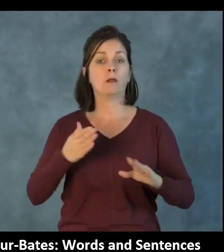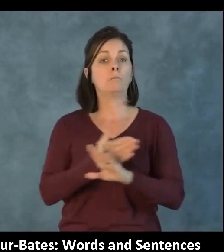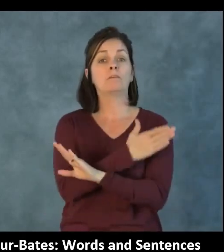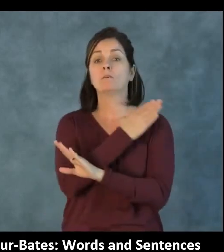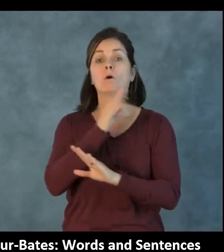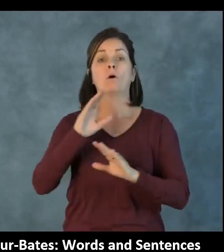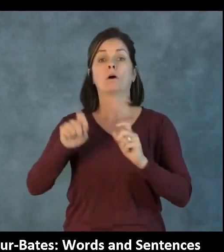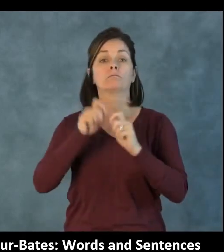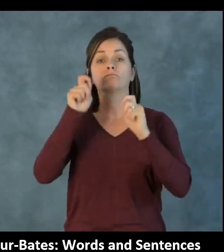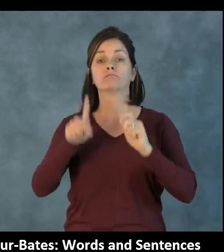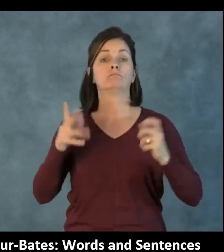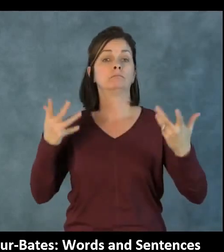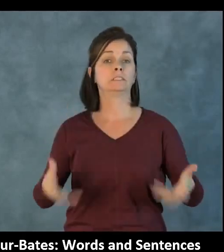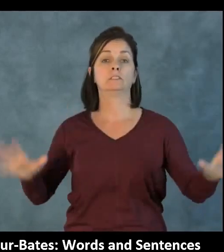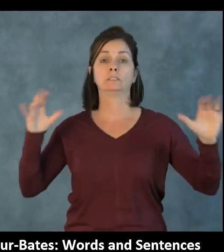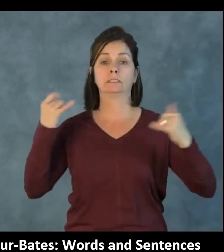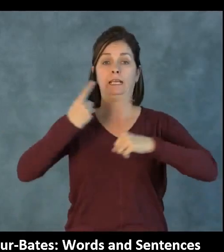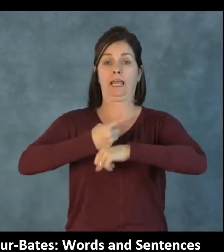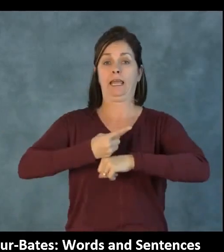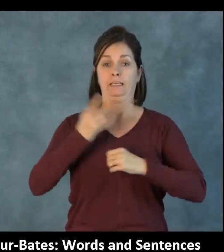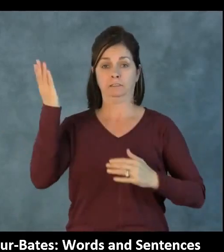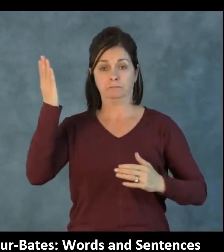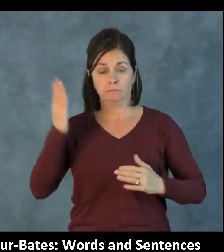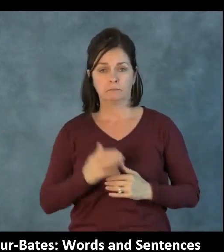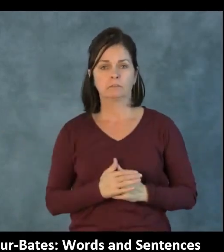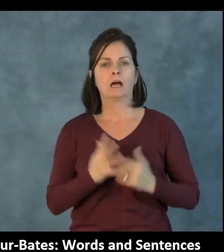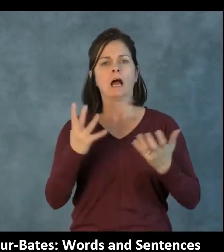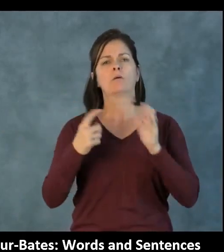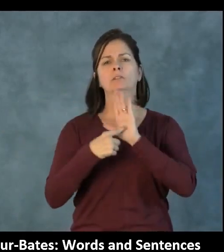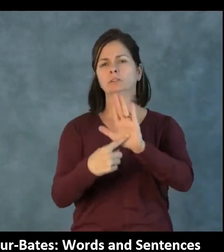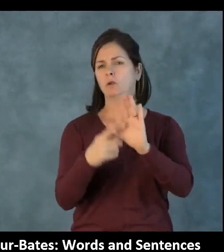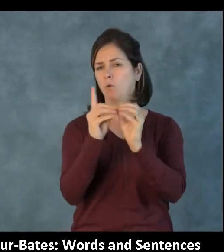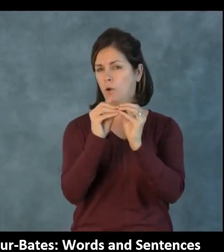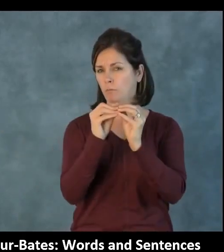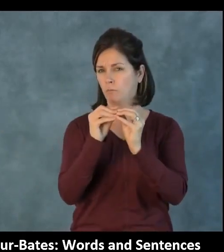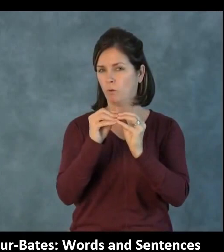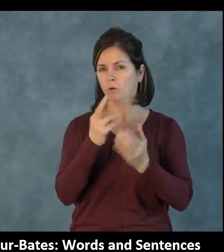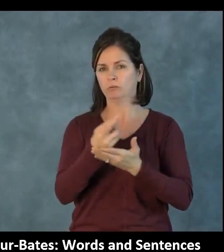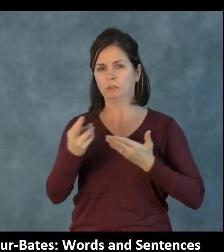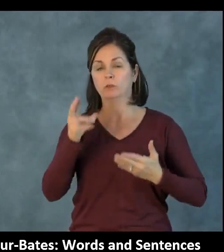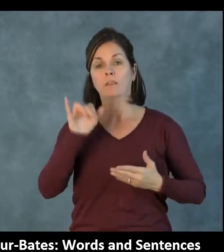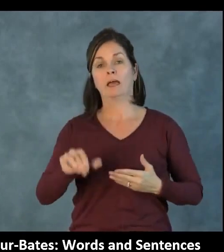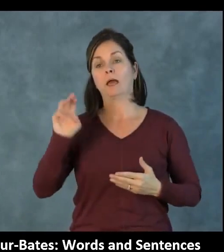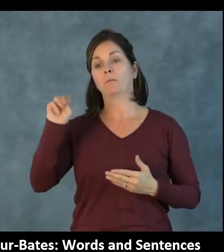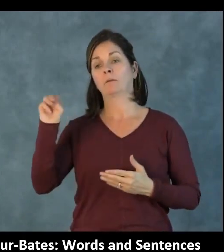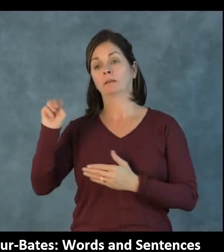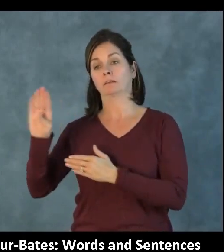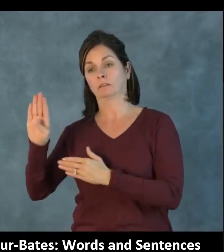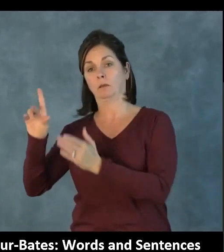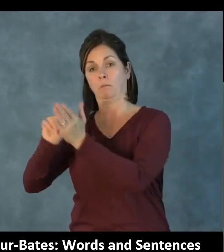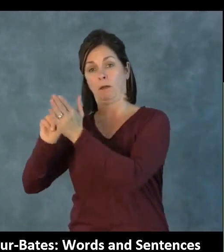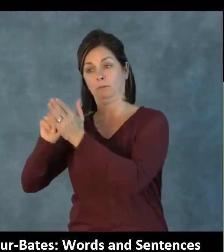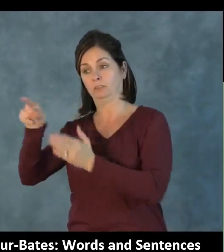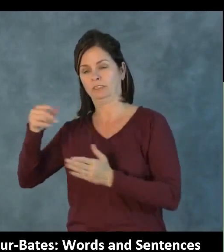Before we close today's webinar, I want to show you one more resource that the MacArthur publishers